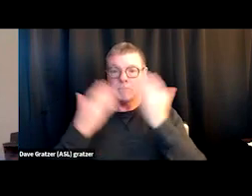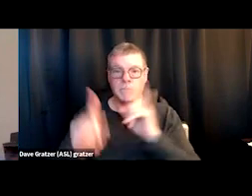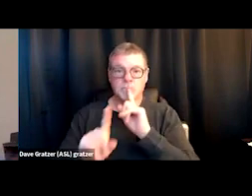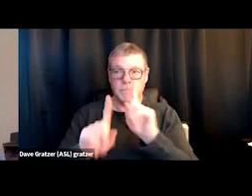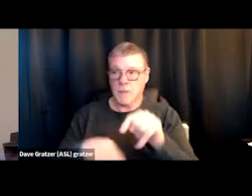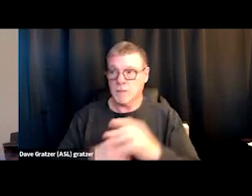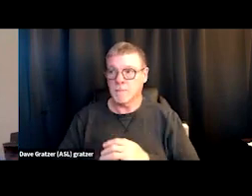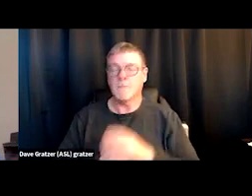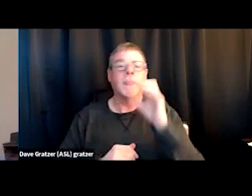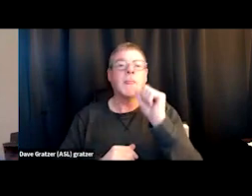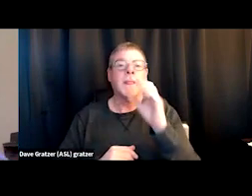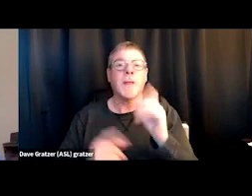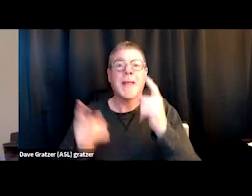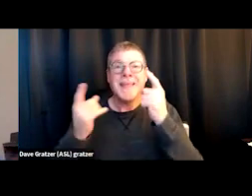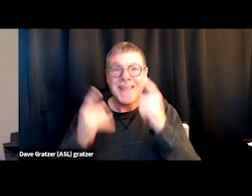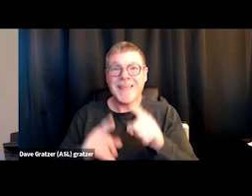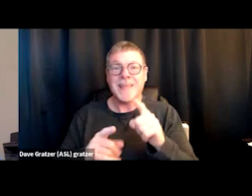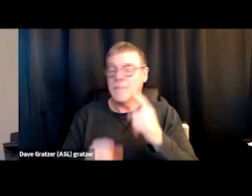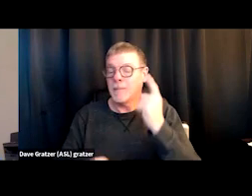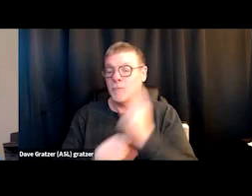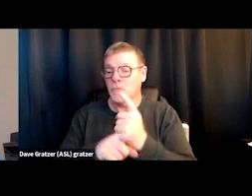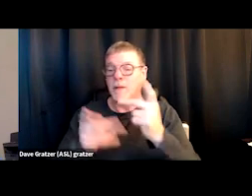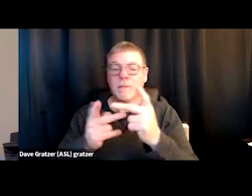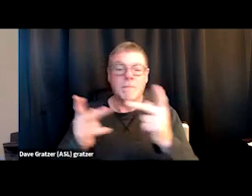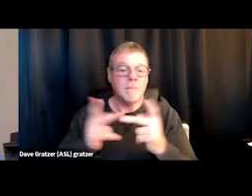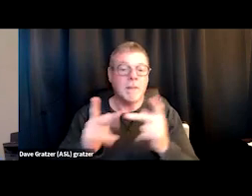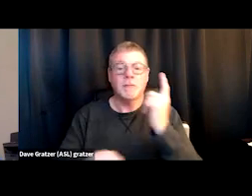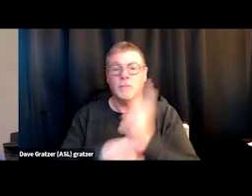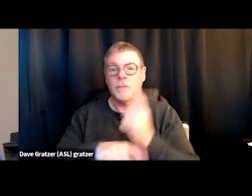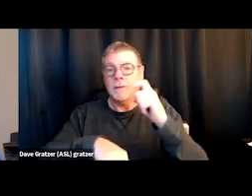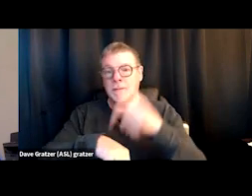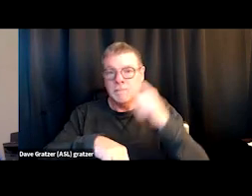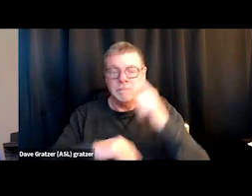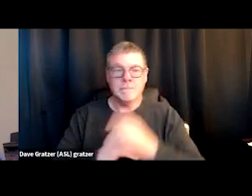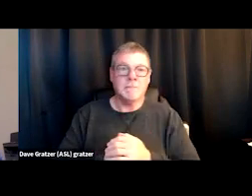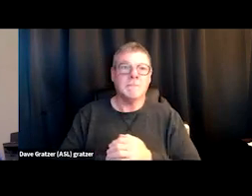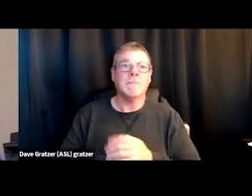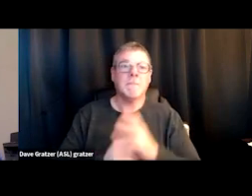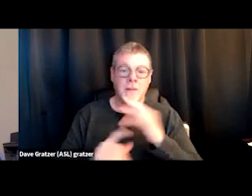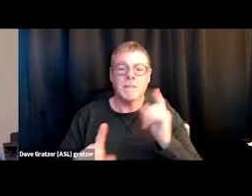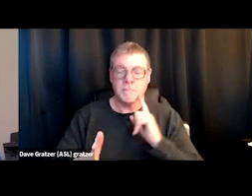And so, we happen to be sort of in the right place at the right time and moving towards this mission